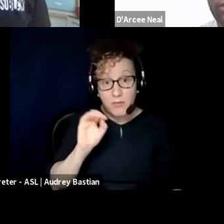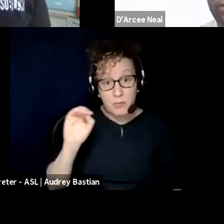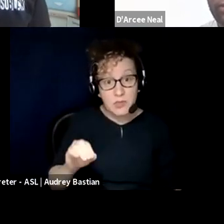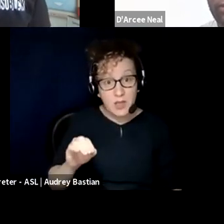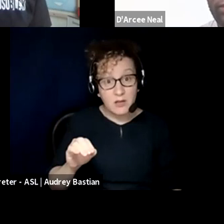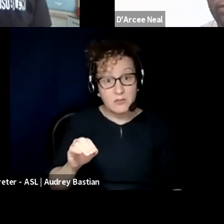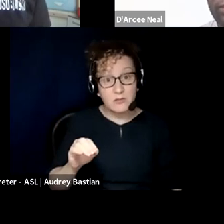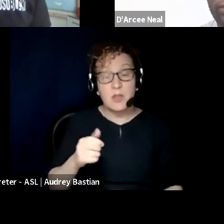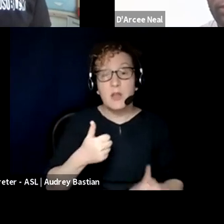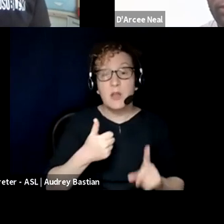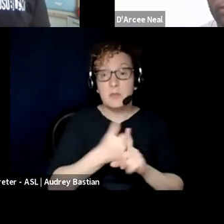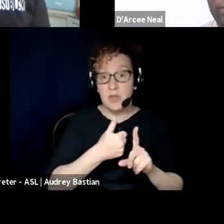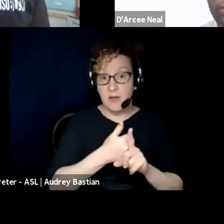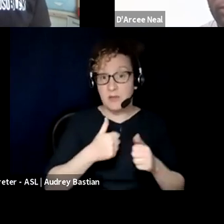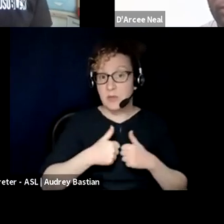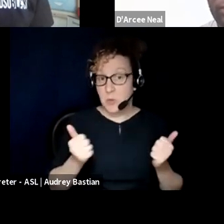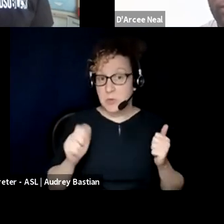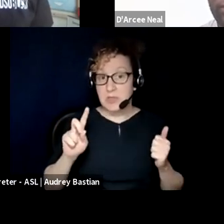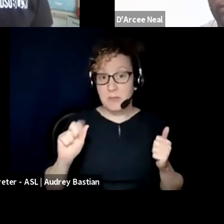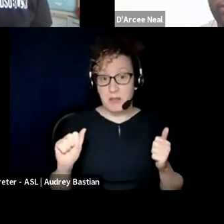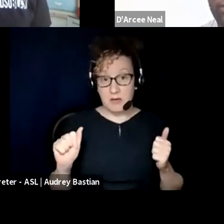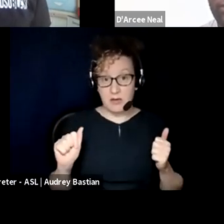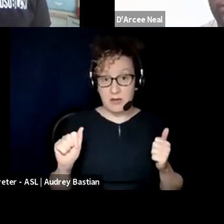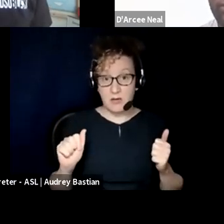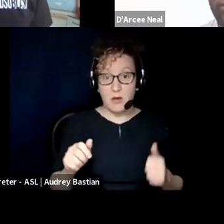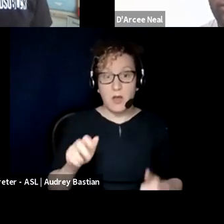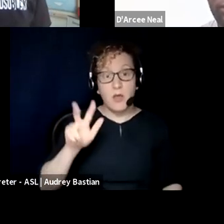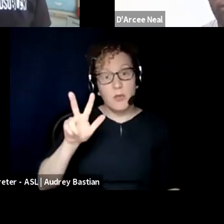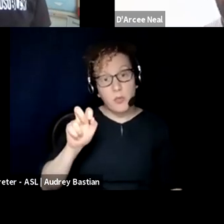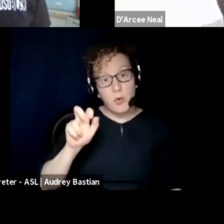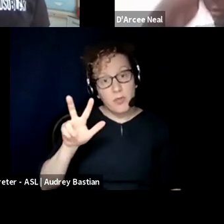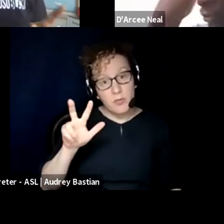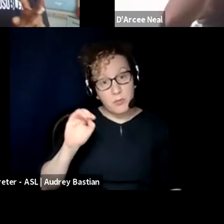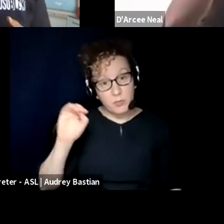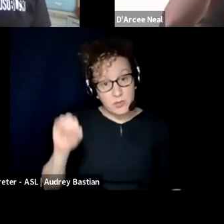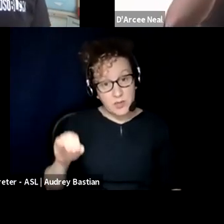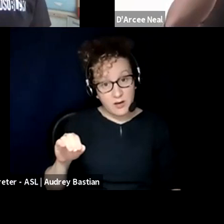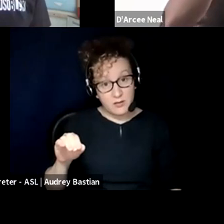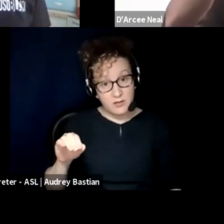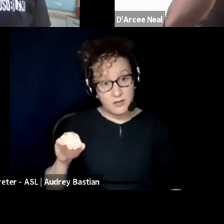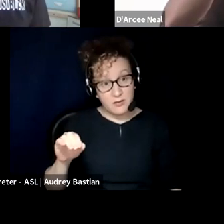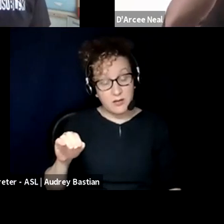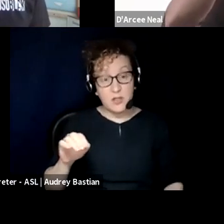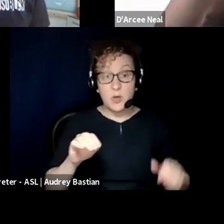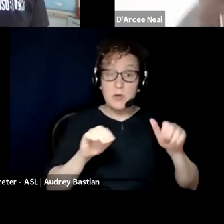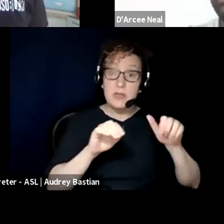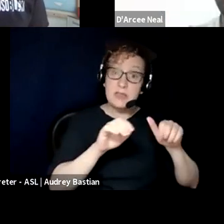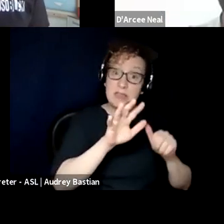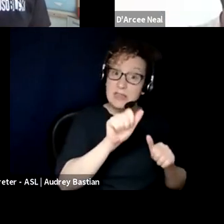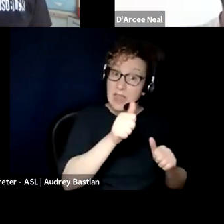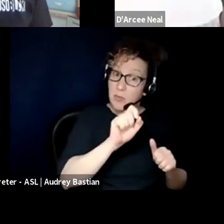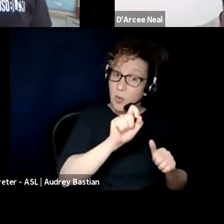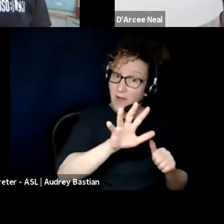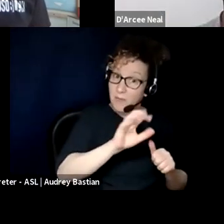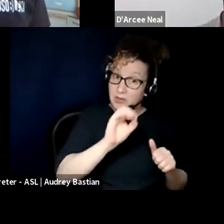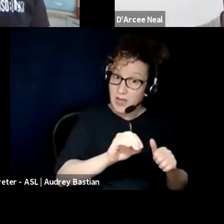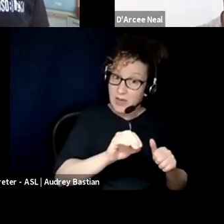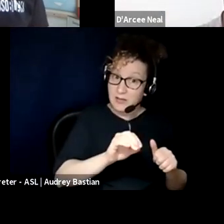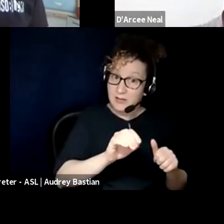as having a disability and 3.3% of the 10.5% having a physical disability in the years